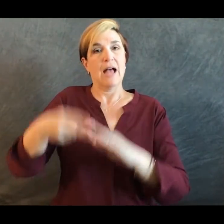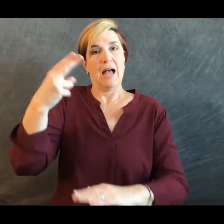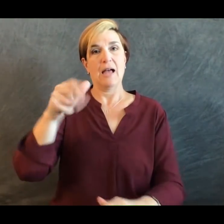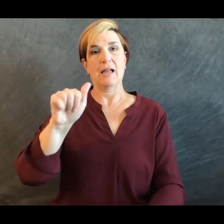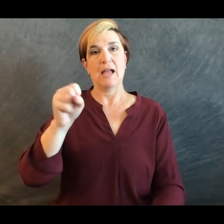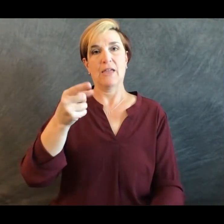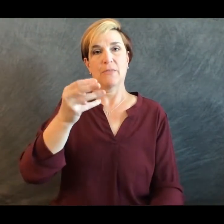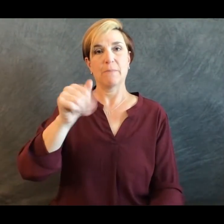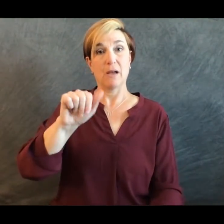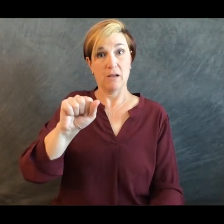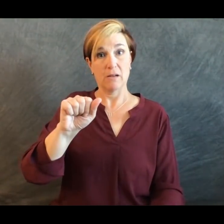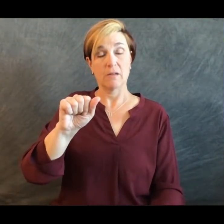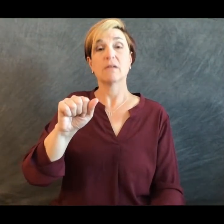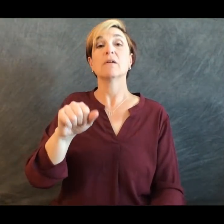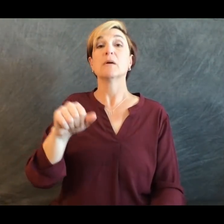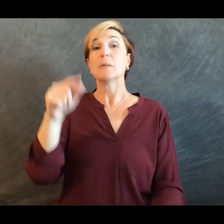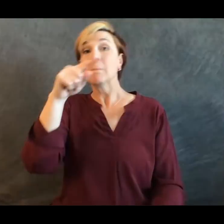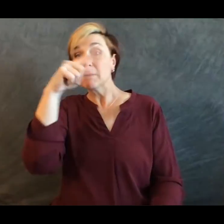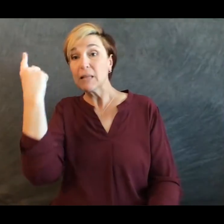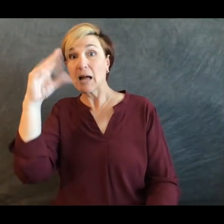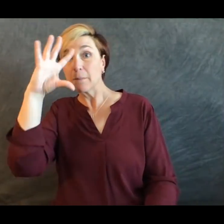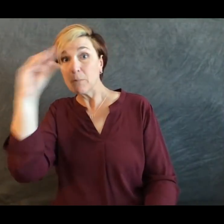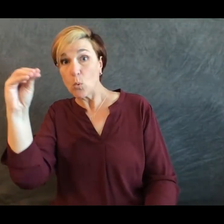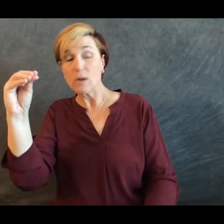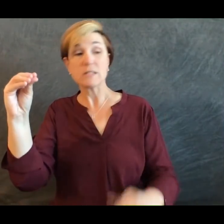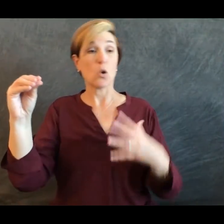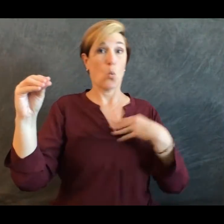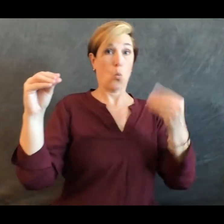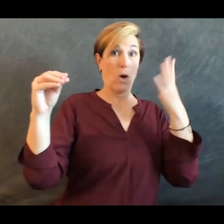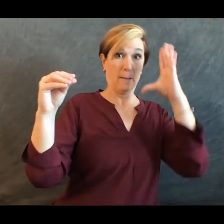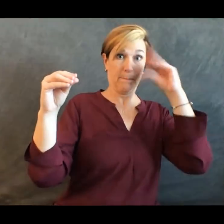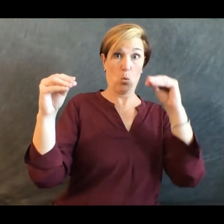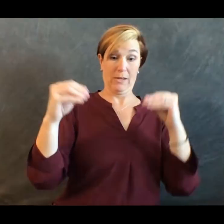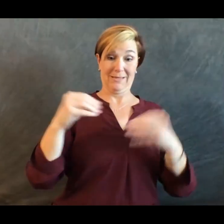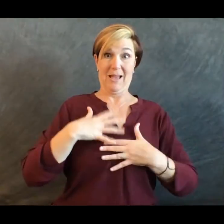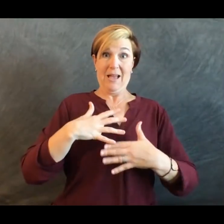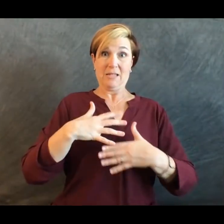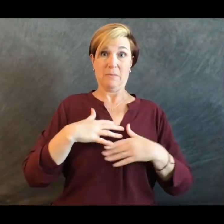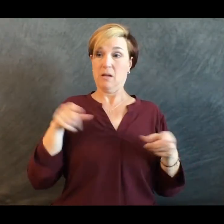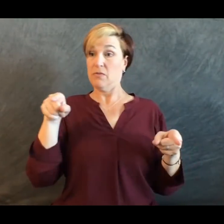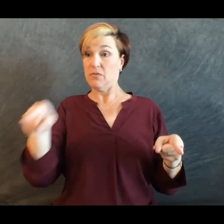counterparts as a matter of fact I've been carrying around an inhaler in my